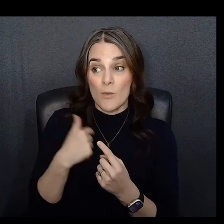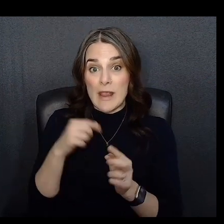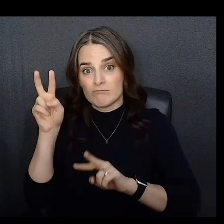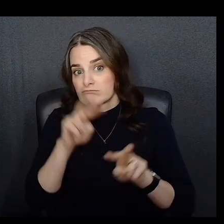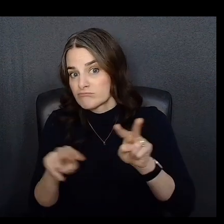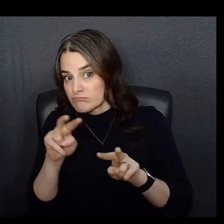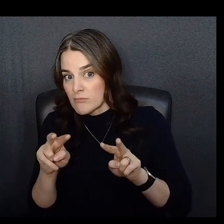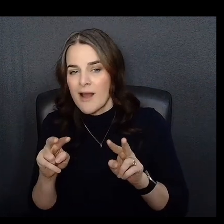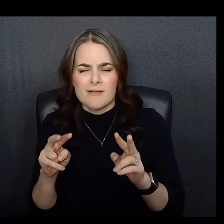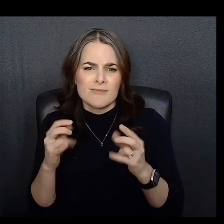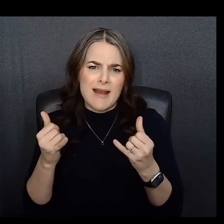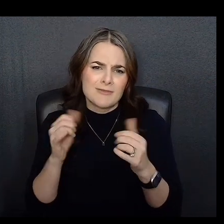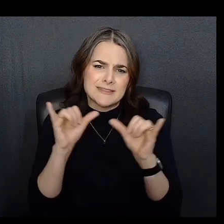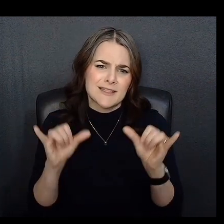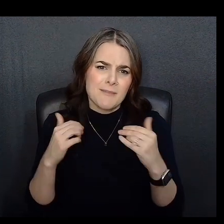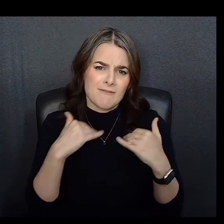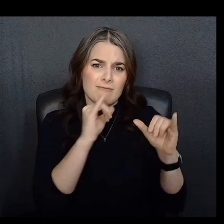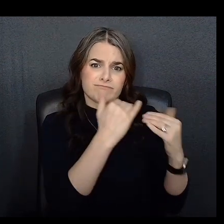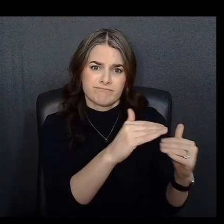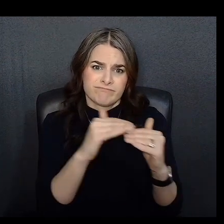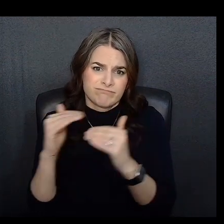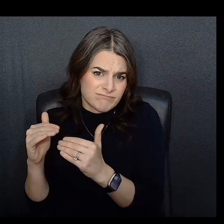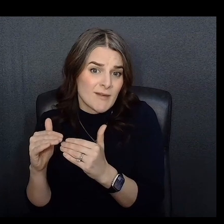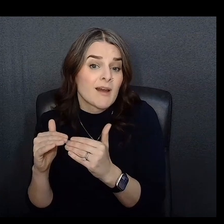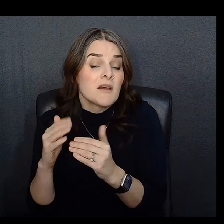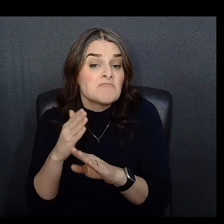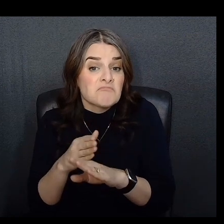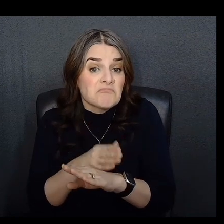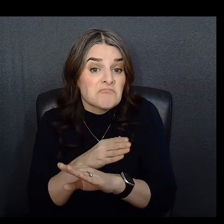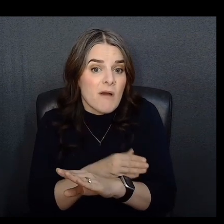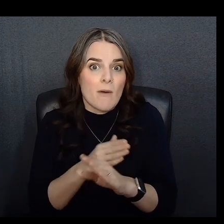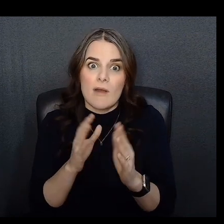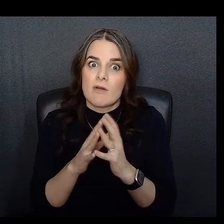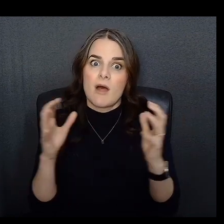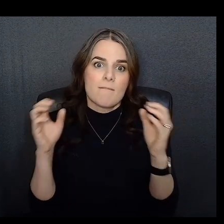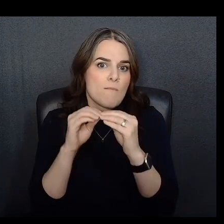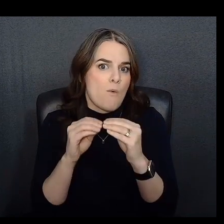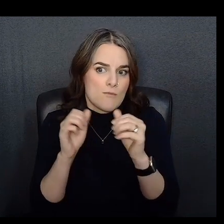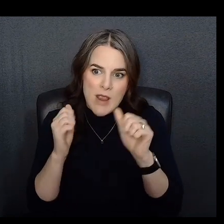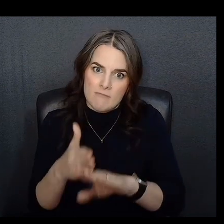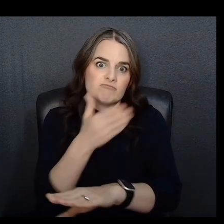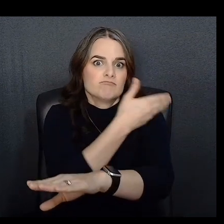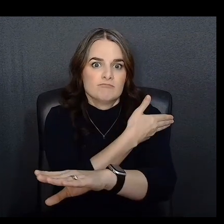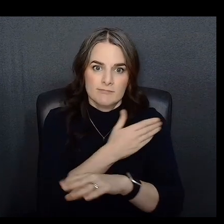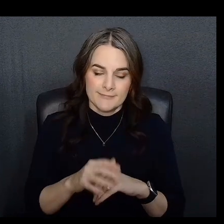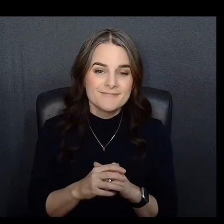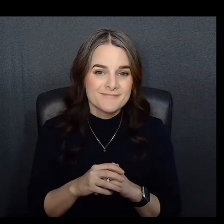We are getting better, but we still have a long way to go. And I had already said that, if you are an individual who